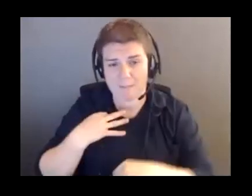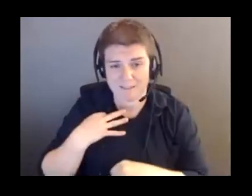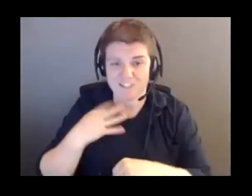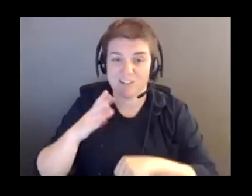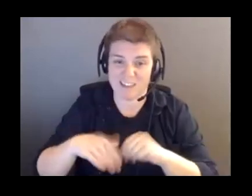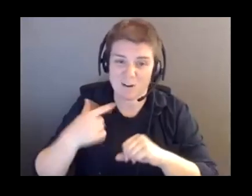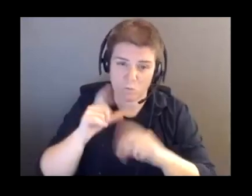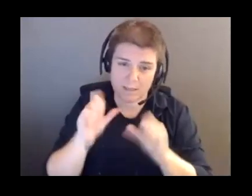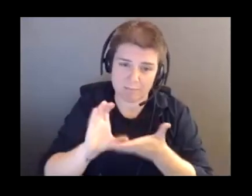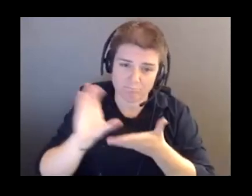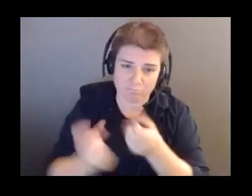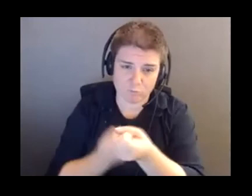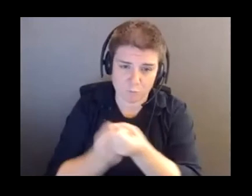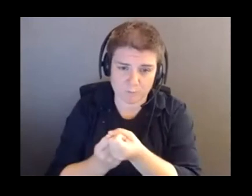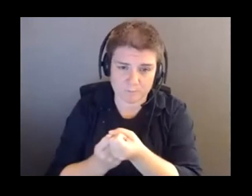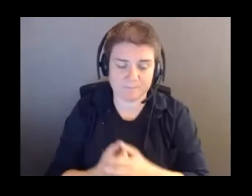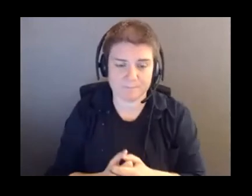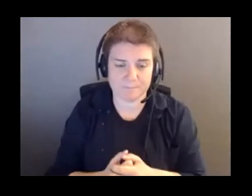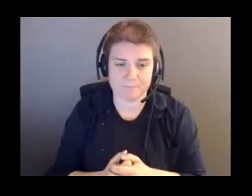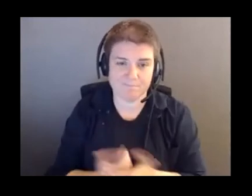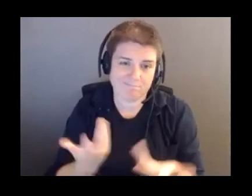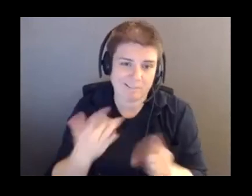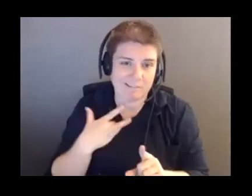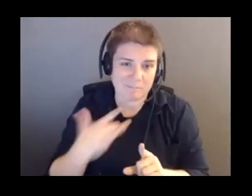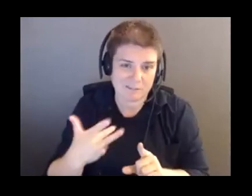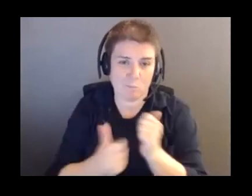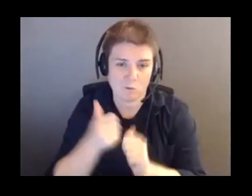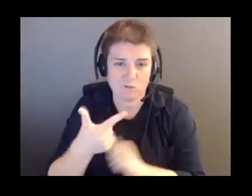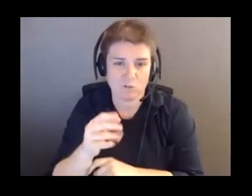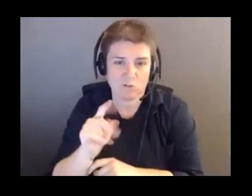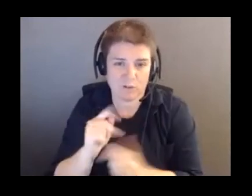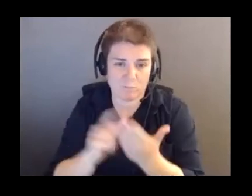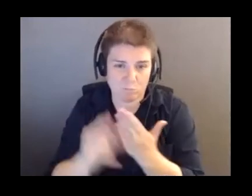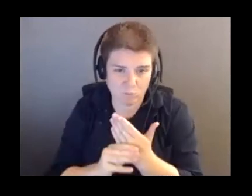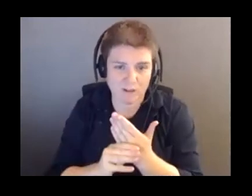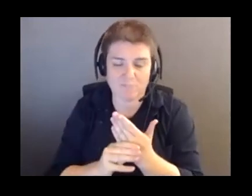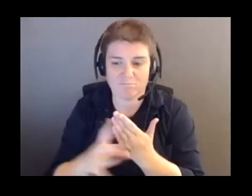able to support as is the nature of most granting programs and the challenge for assessment